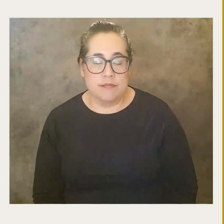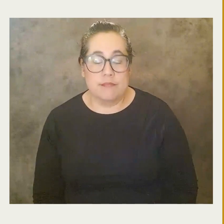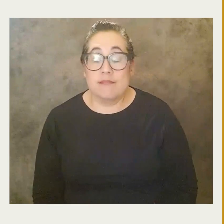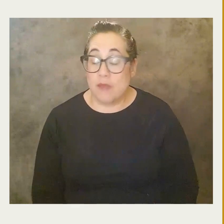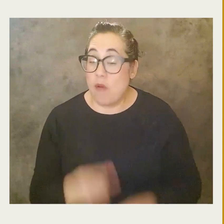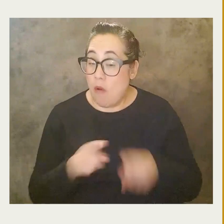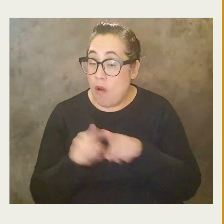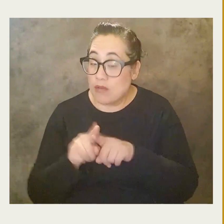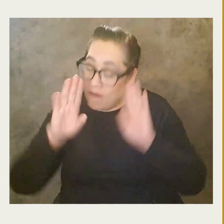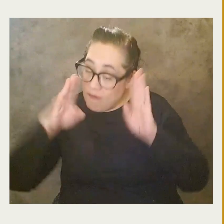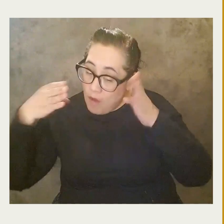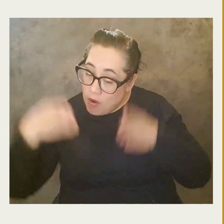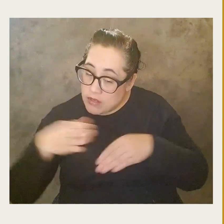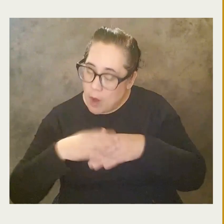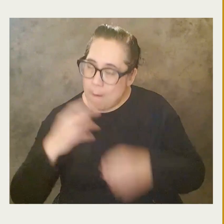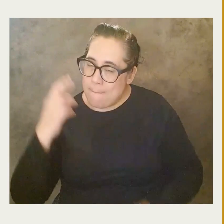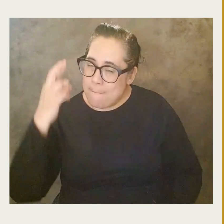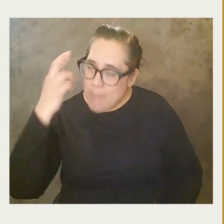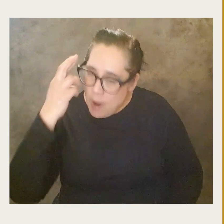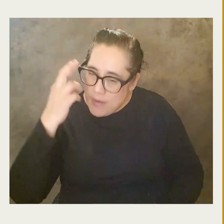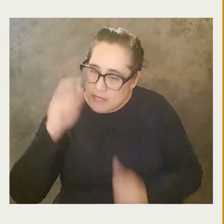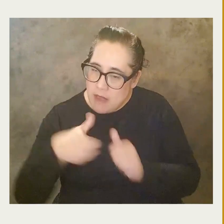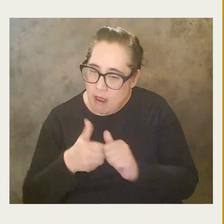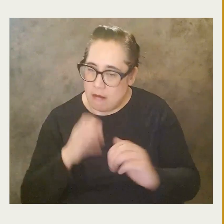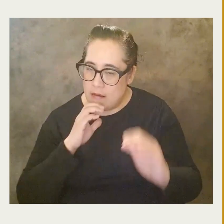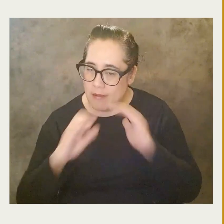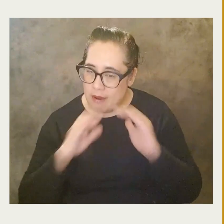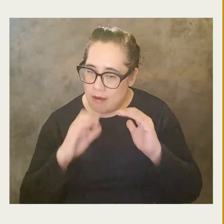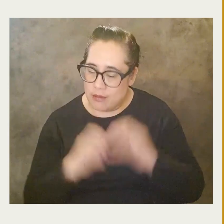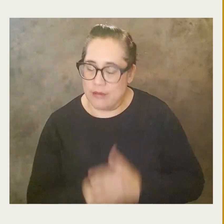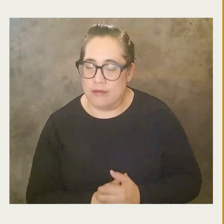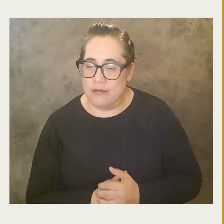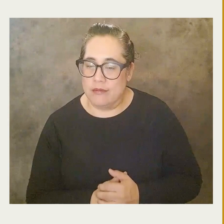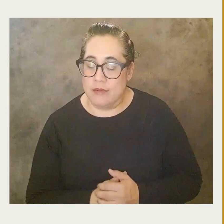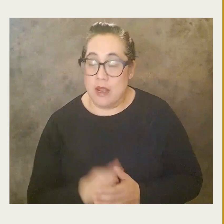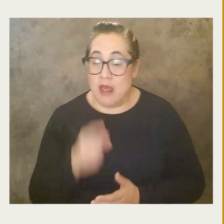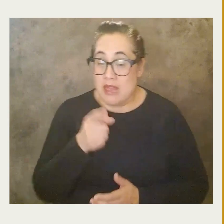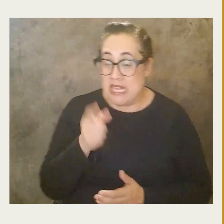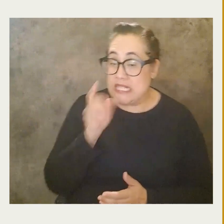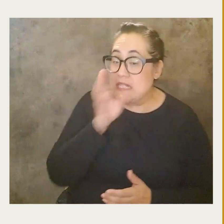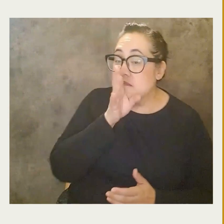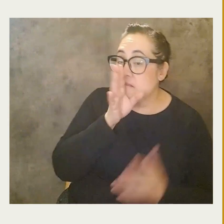It also focuses on the purpose behind ... communication, the speaker's intention when ...